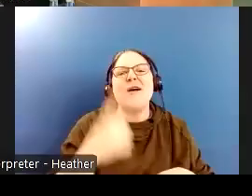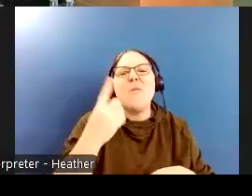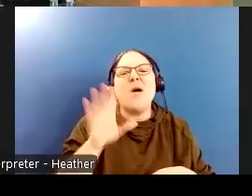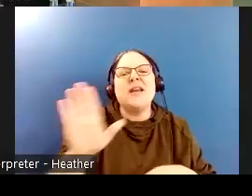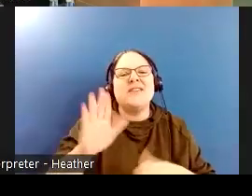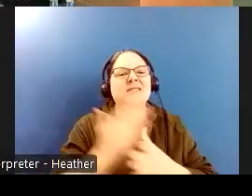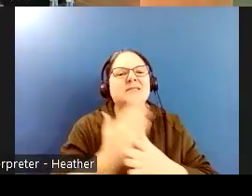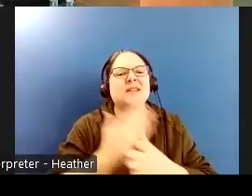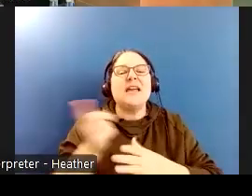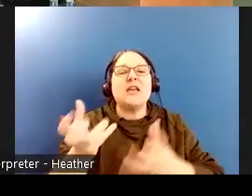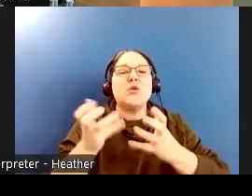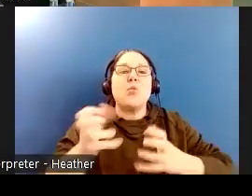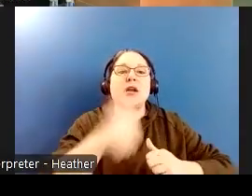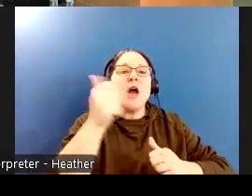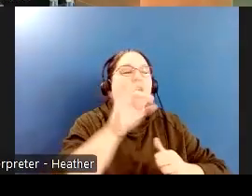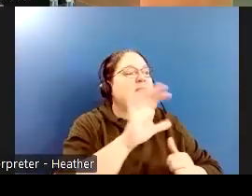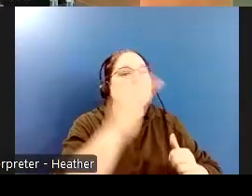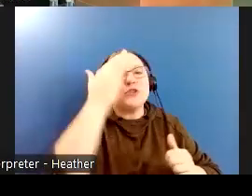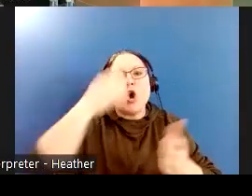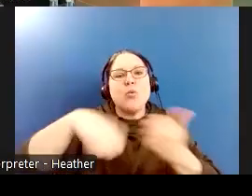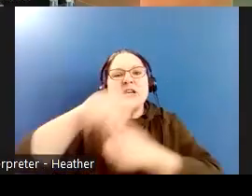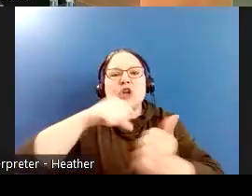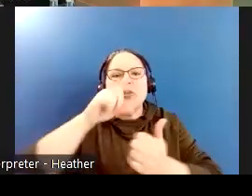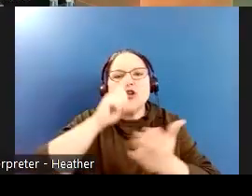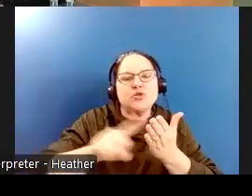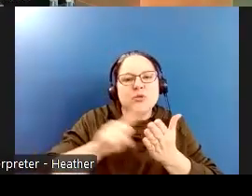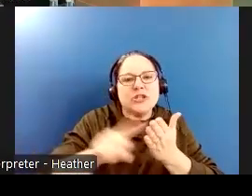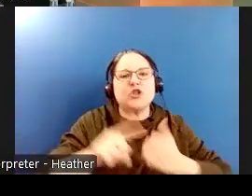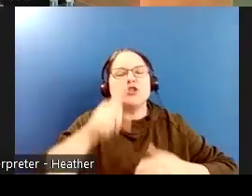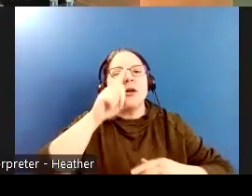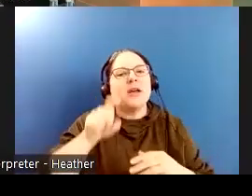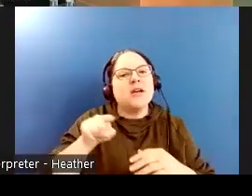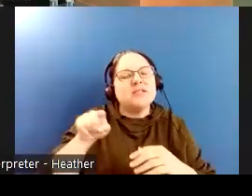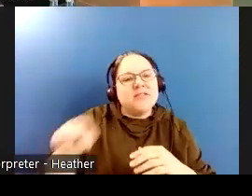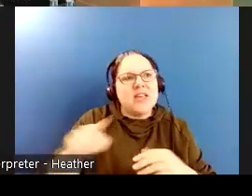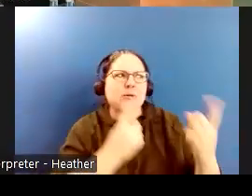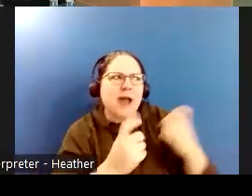other's research and um because of him and always pimping us and asking questions he would actually